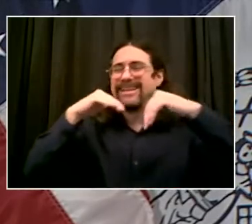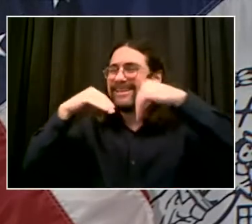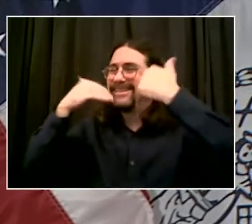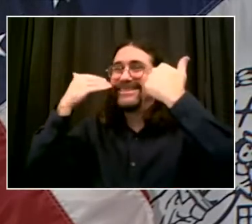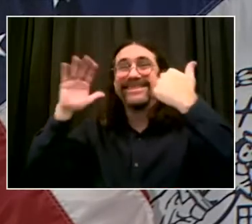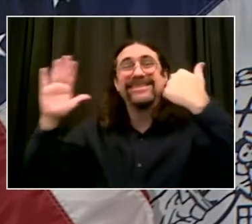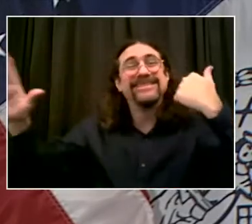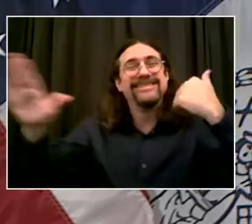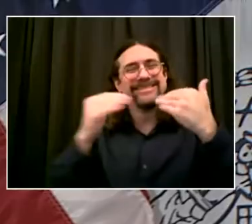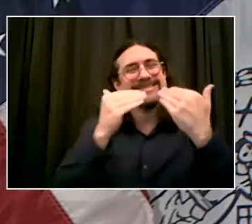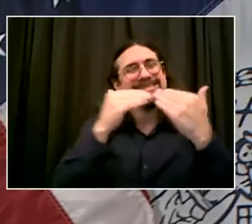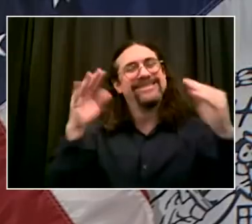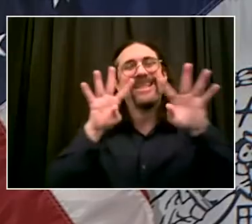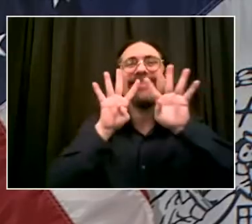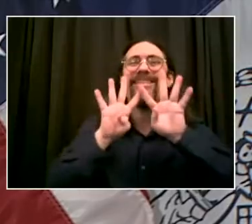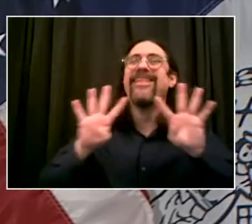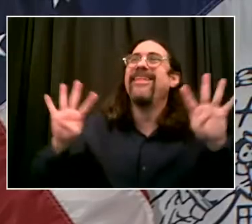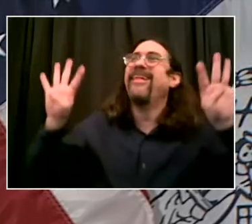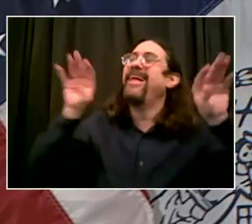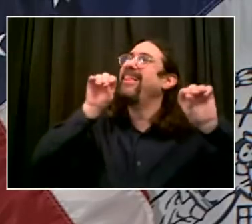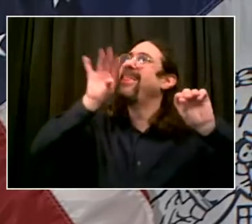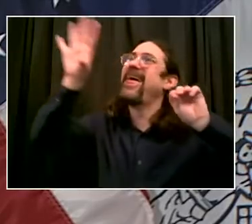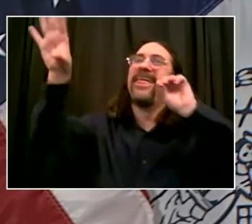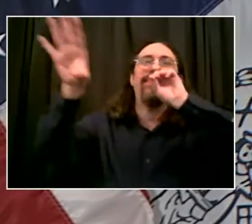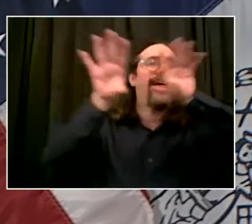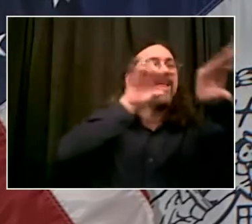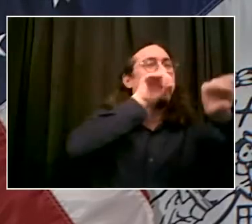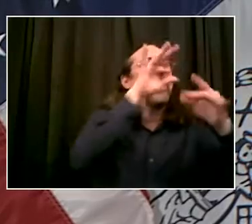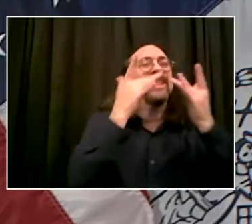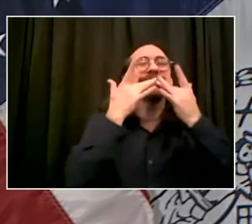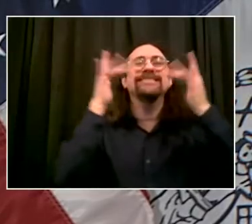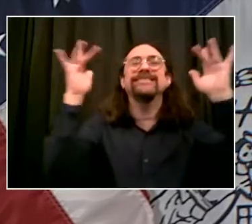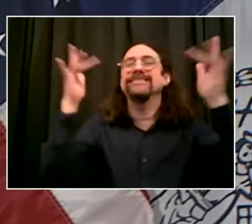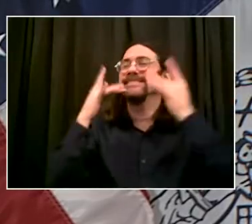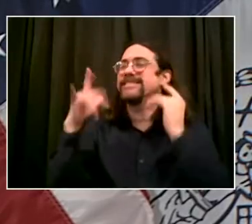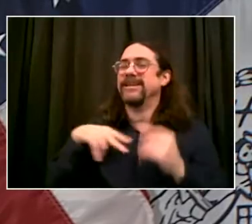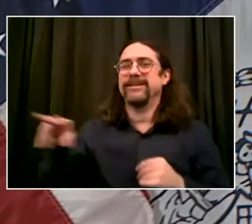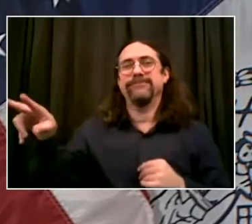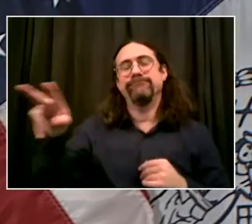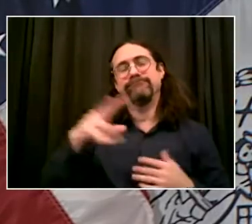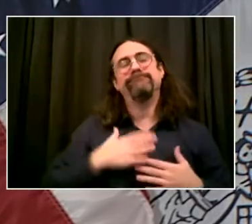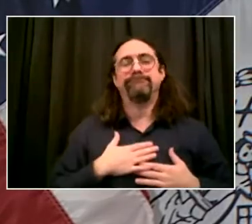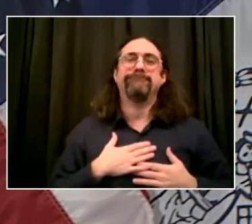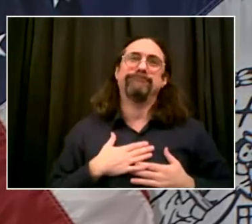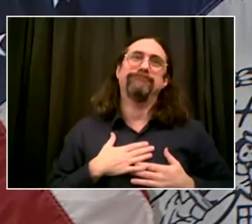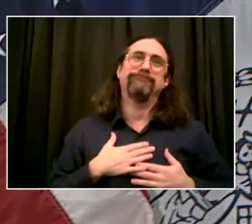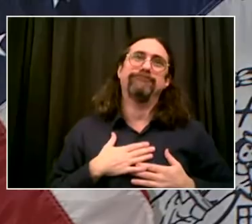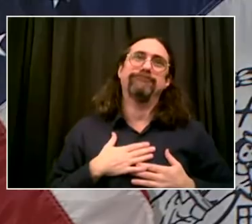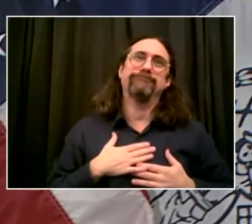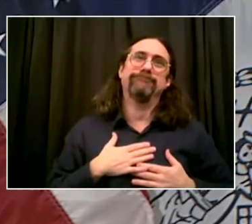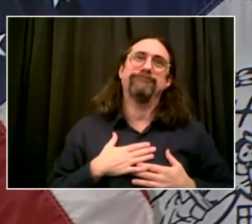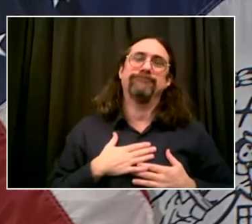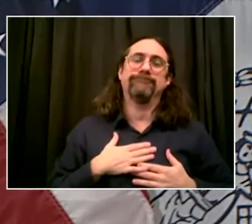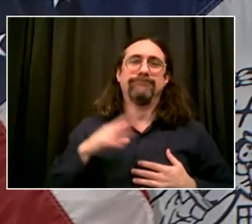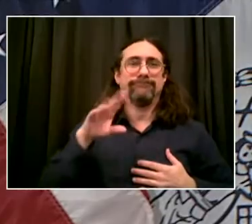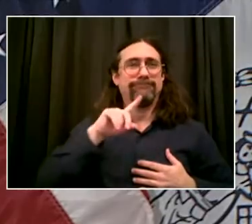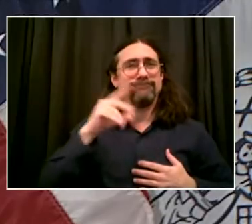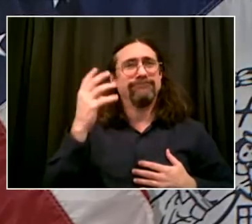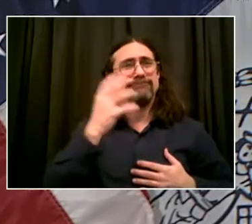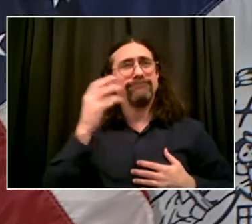COMPASSION OUR